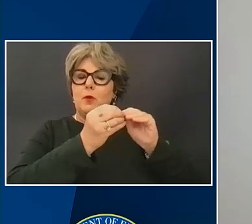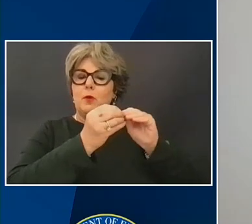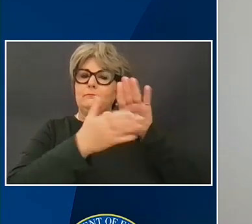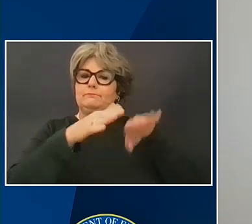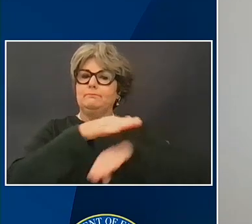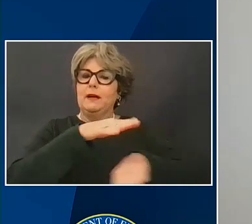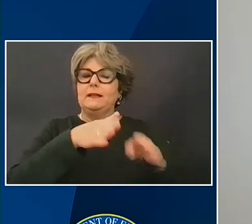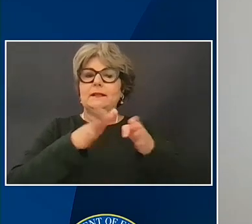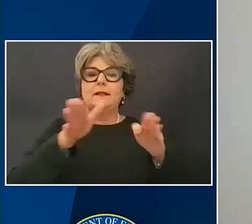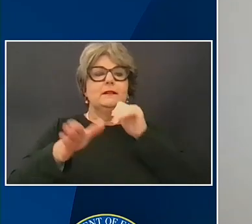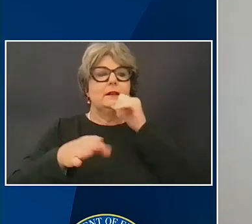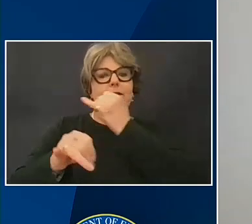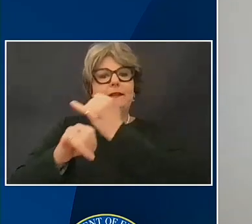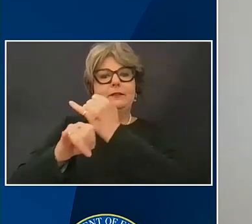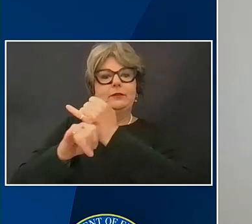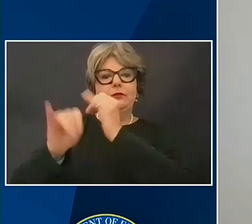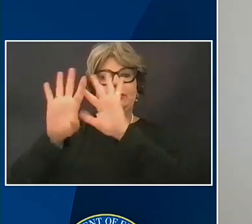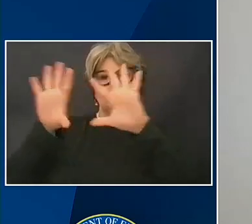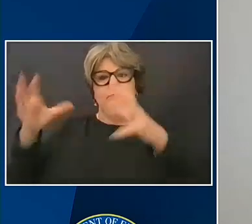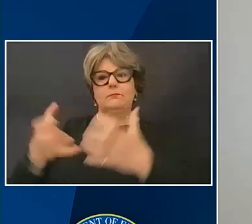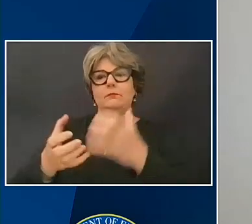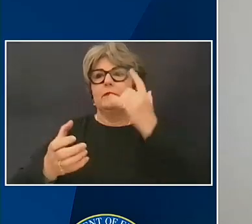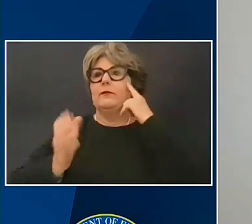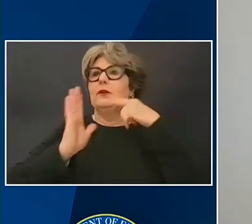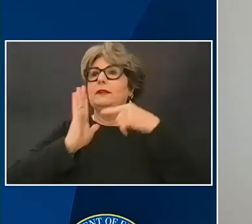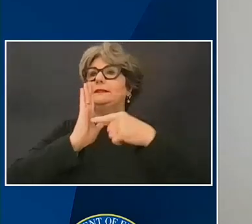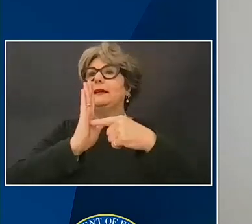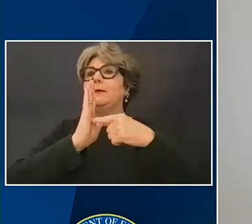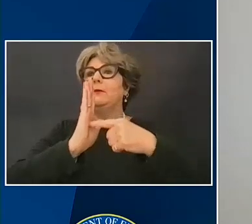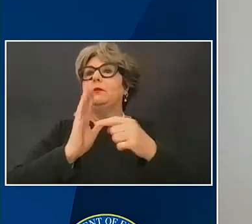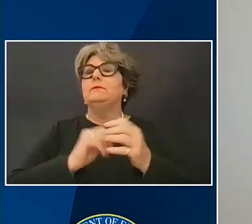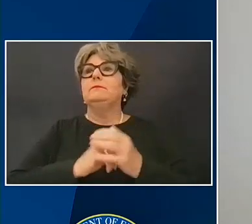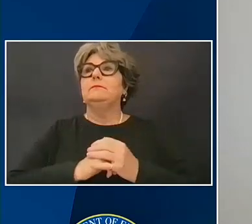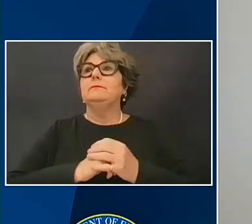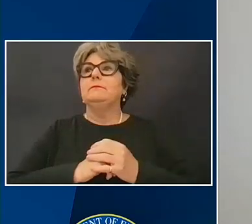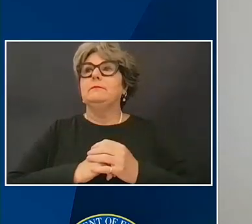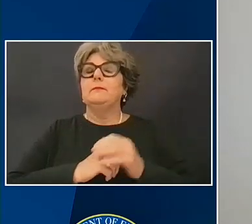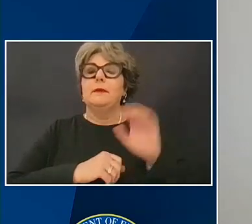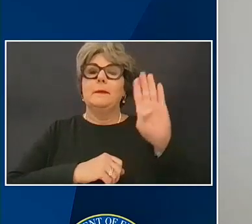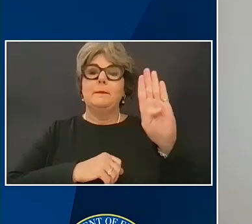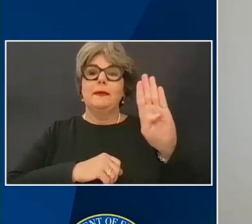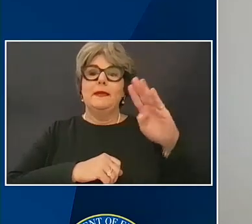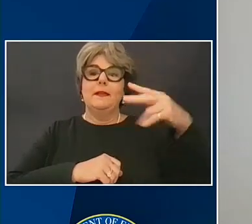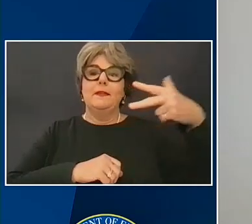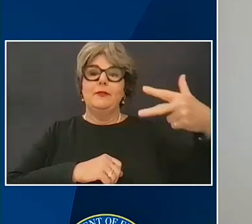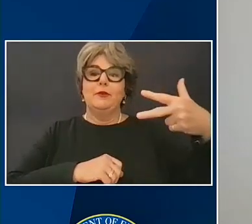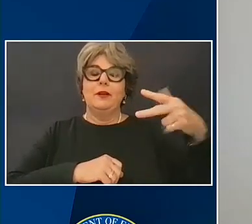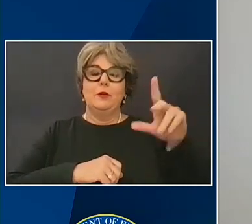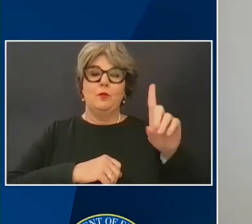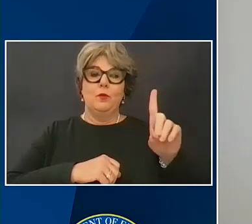the institution as a whole. So, for example, if you look at (b)(3) romanette 1 (b), the institution has